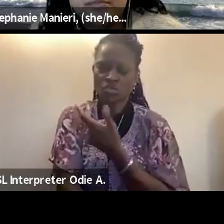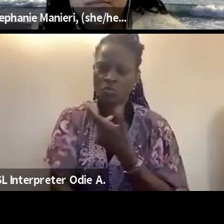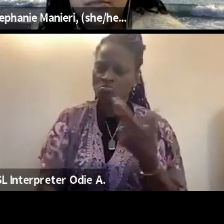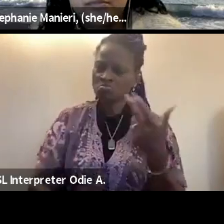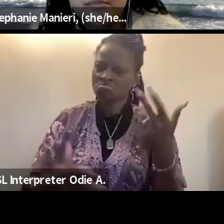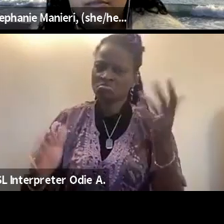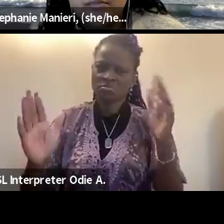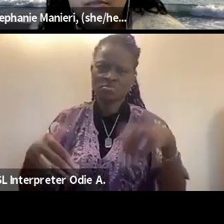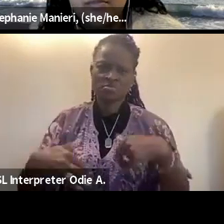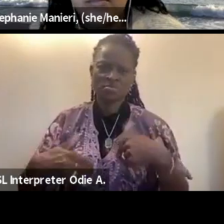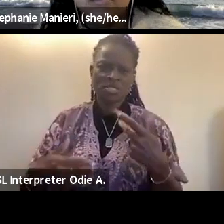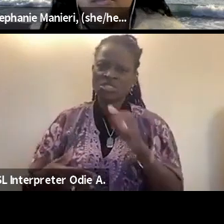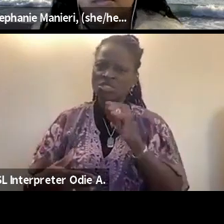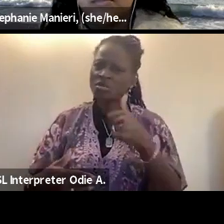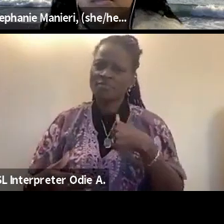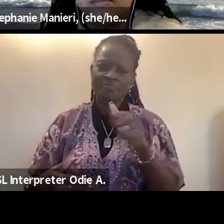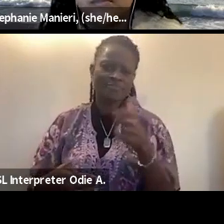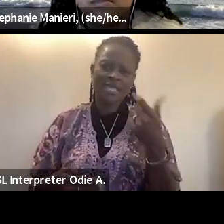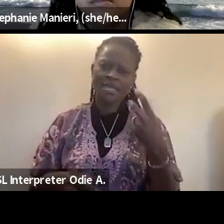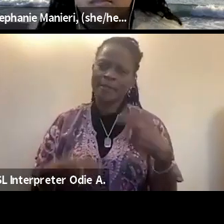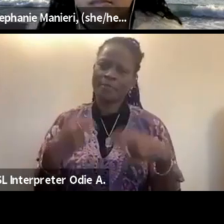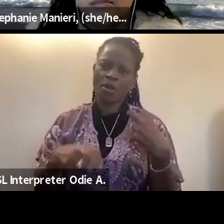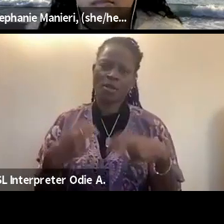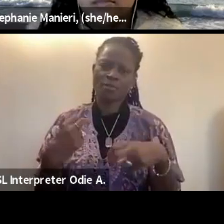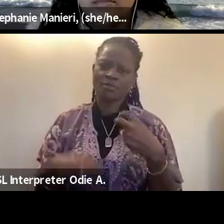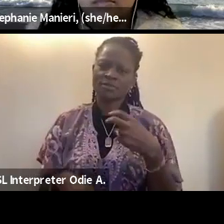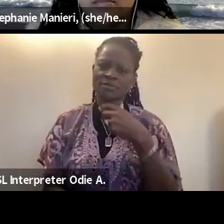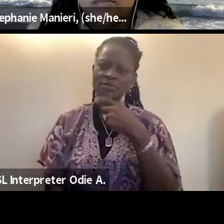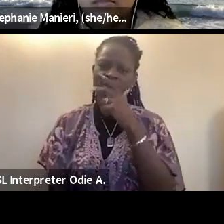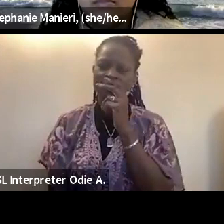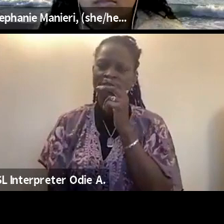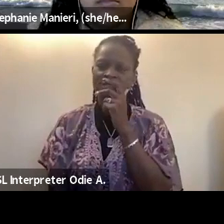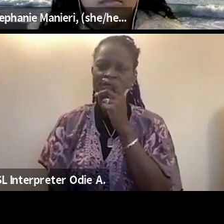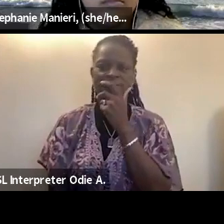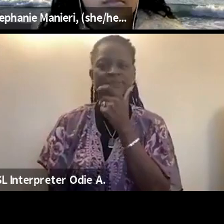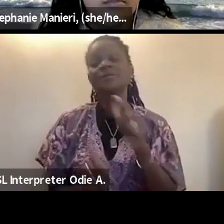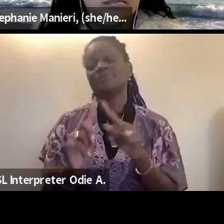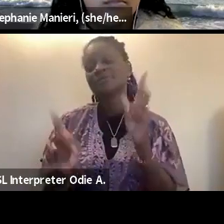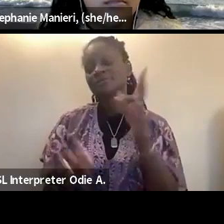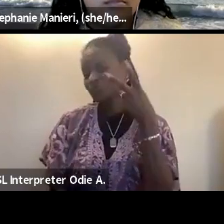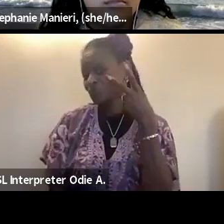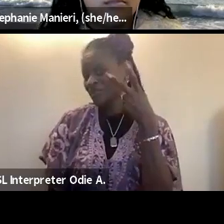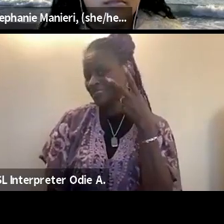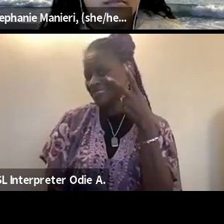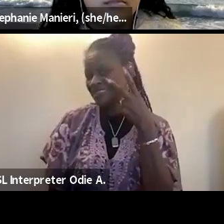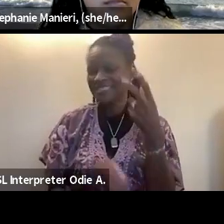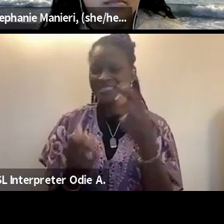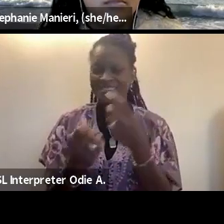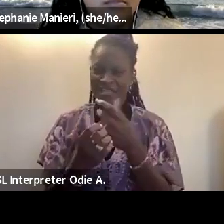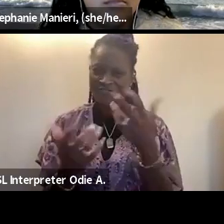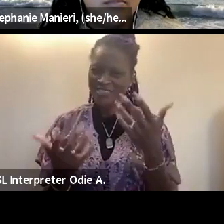be any issues, but we'll have to see as everything unfolds.